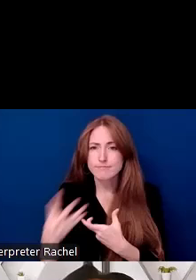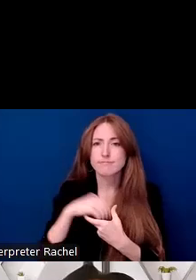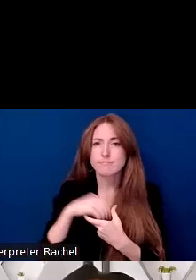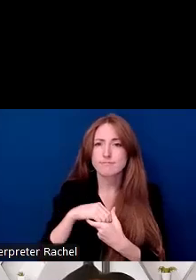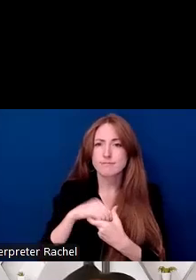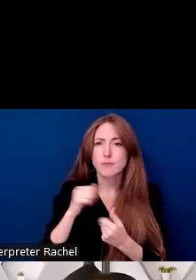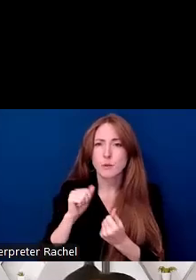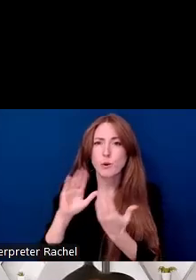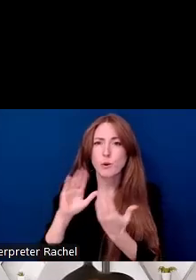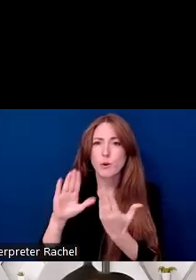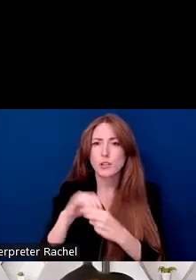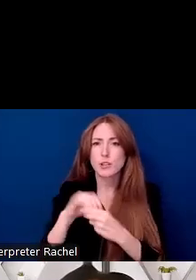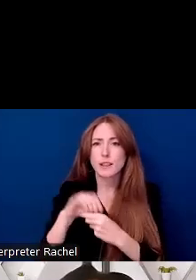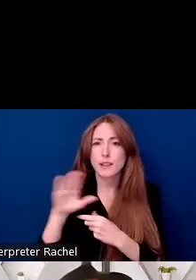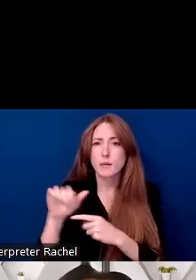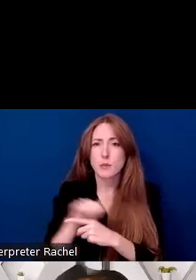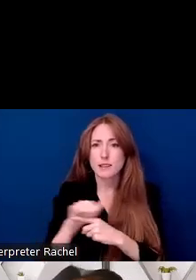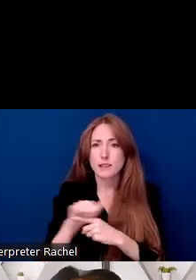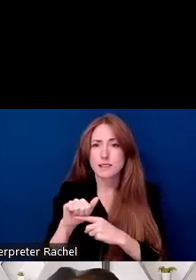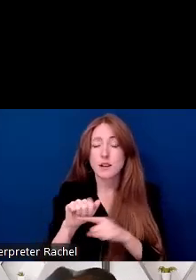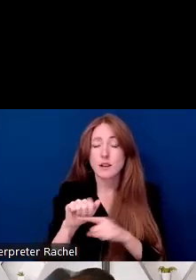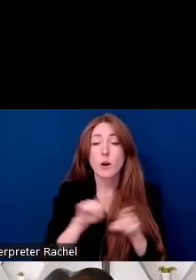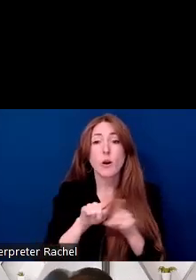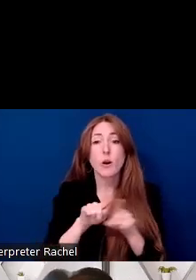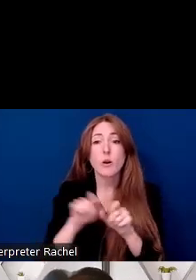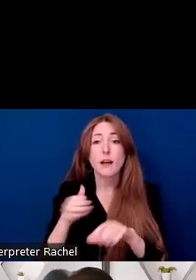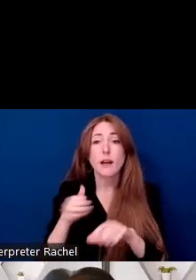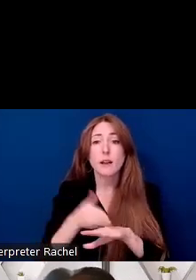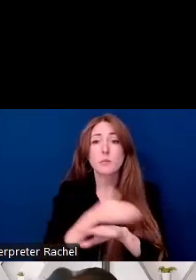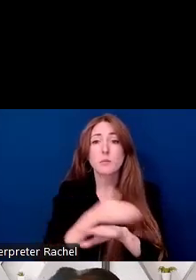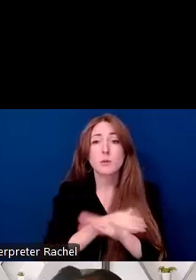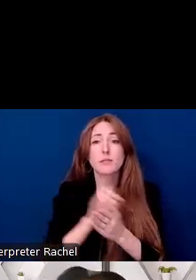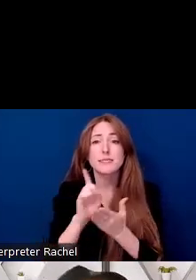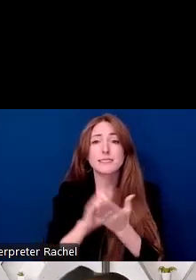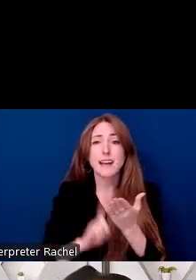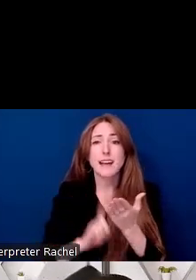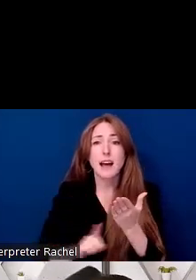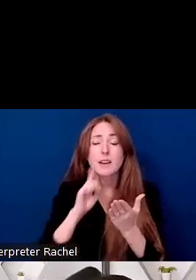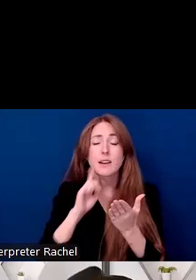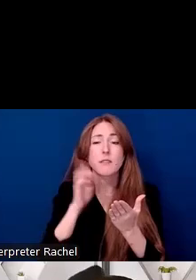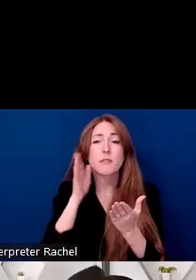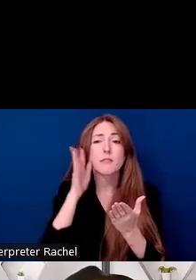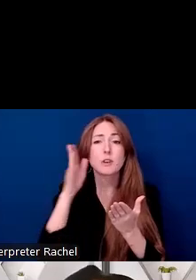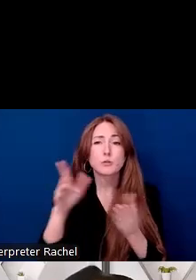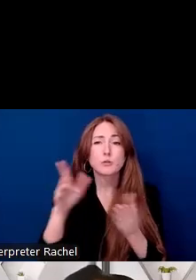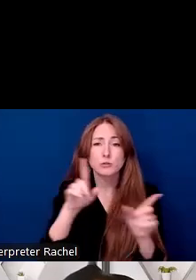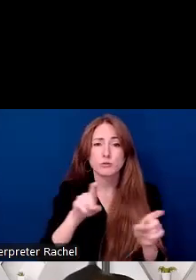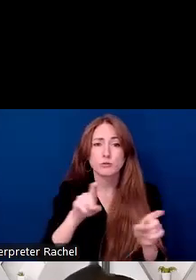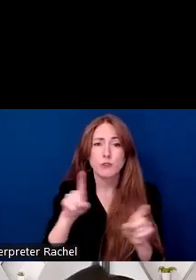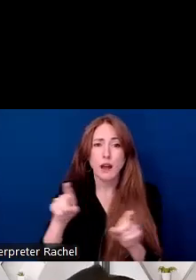design of future trial and consequently increase their availability and validity and disability.